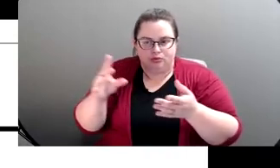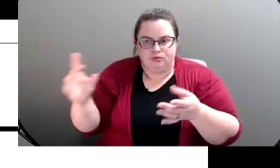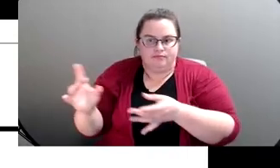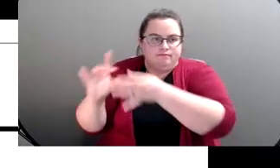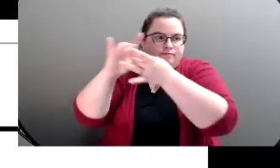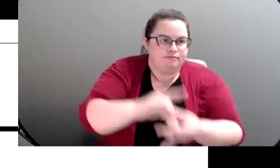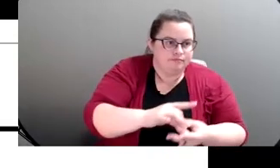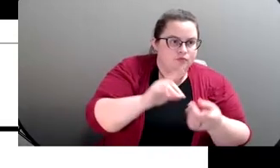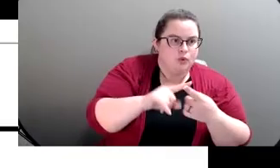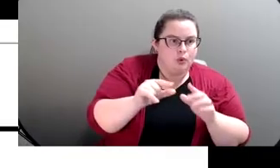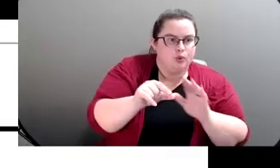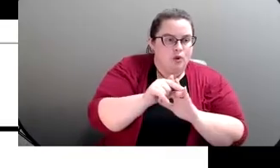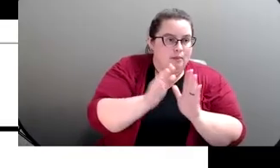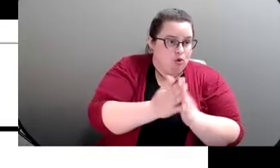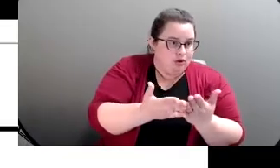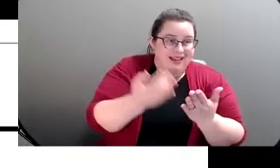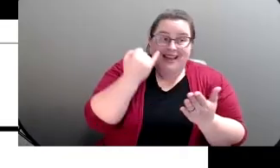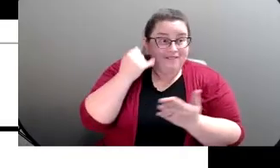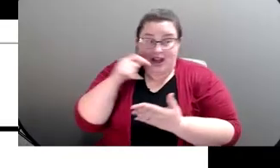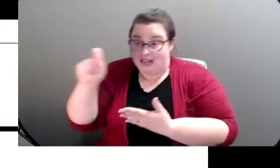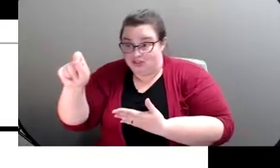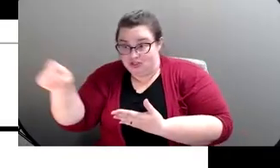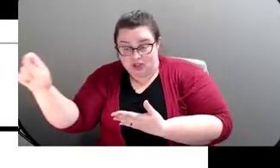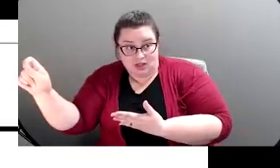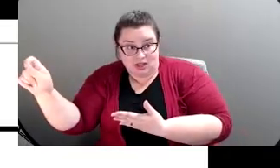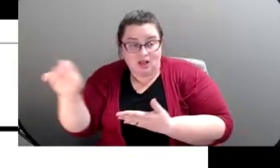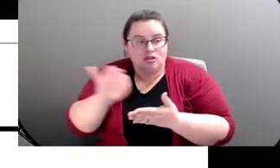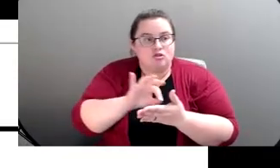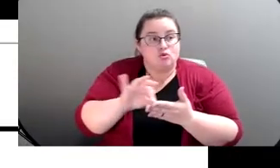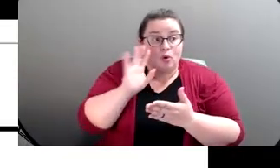If this box is not checked, the scores will display in the rubric,